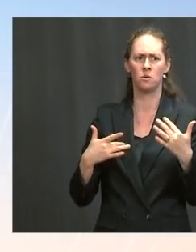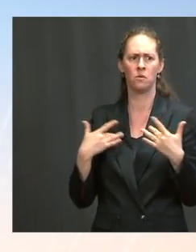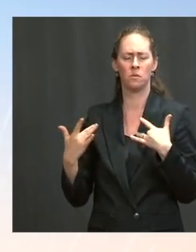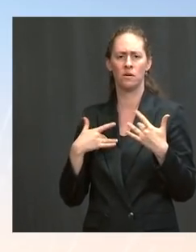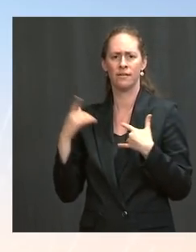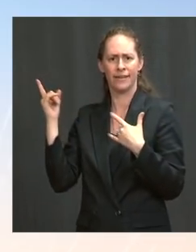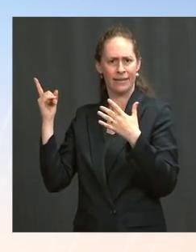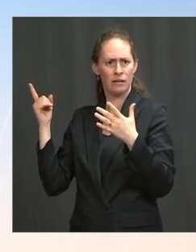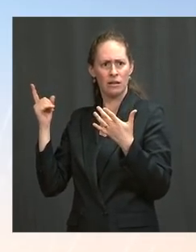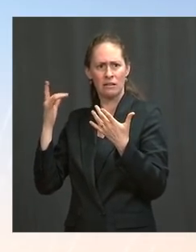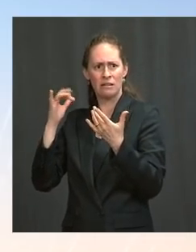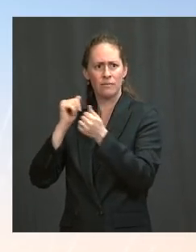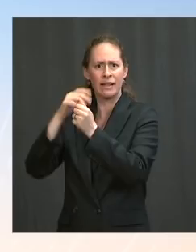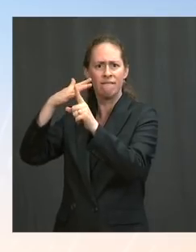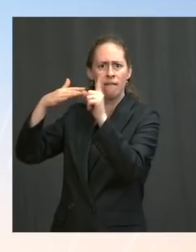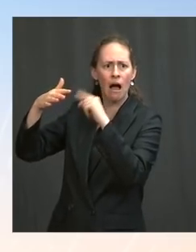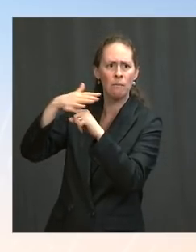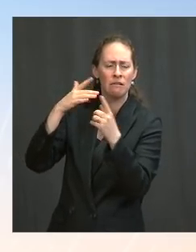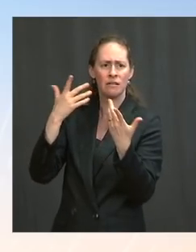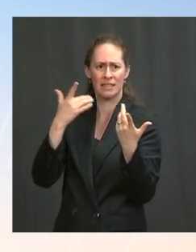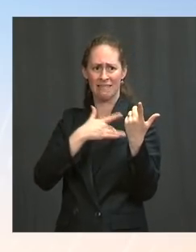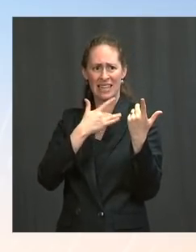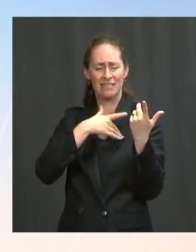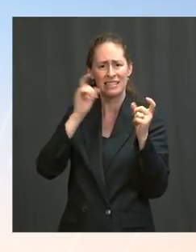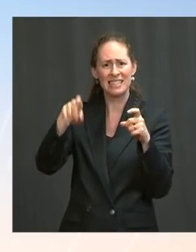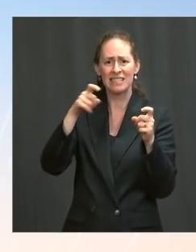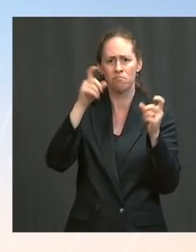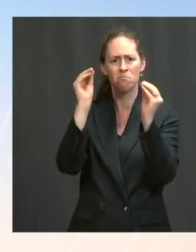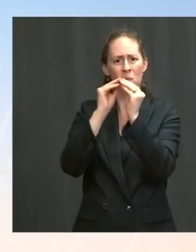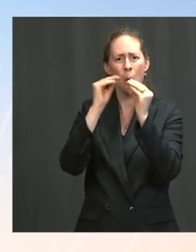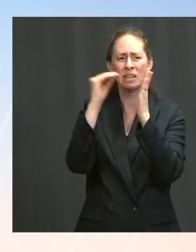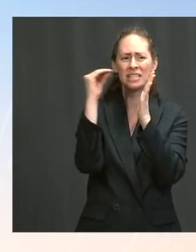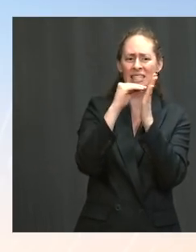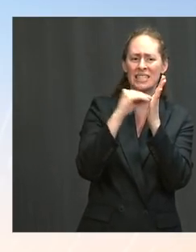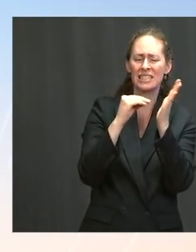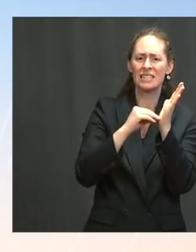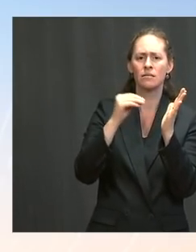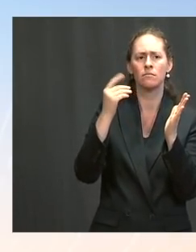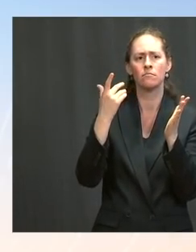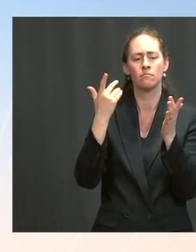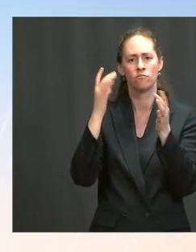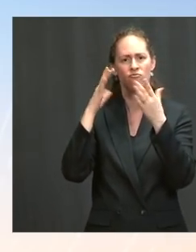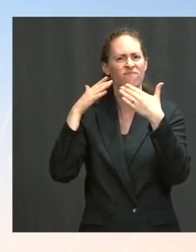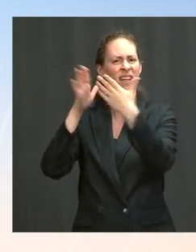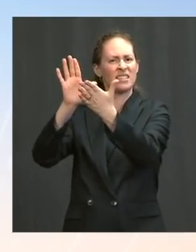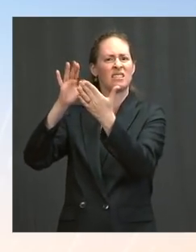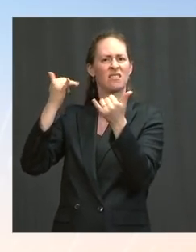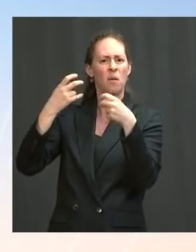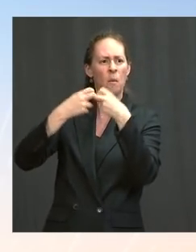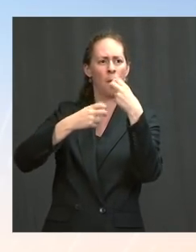that there wasn't enough in this bipartisan bill? And can he guarantee the public that something will be passed by the end of this year?